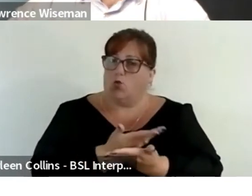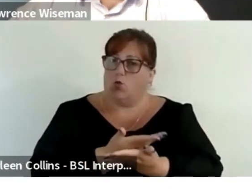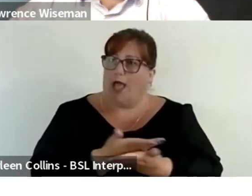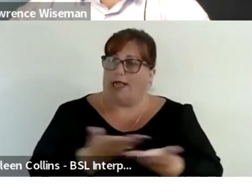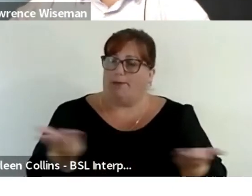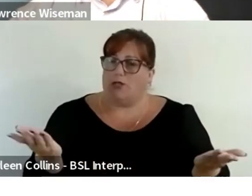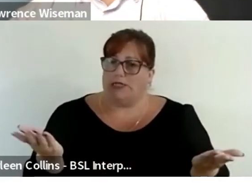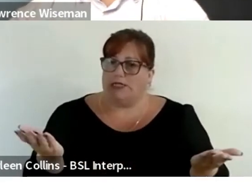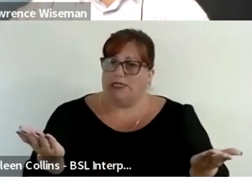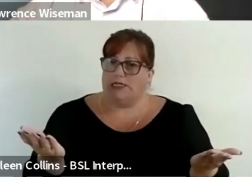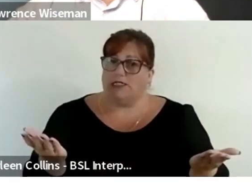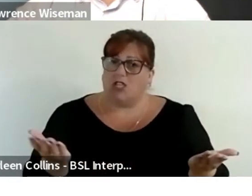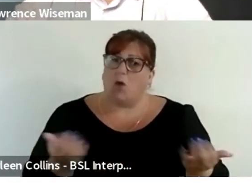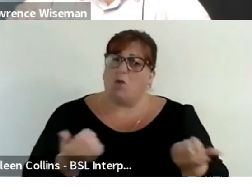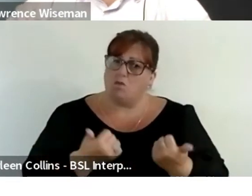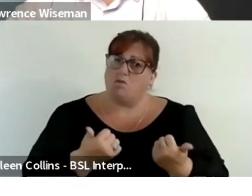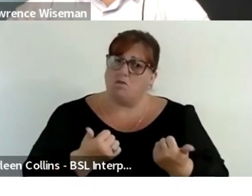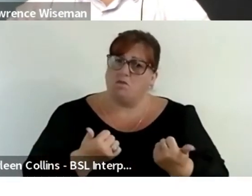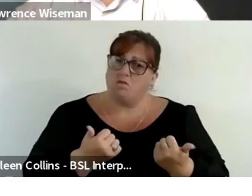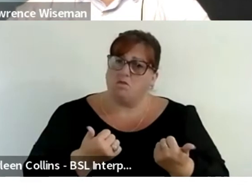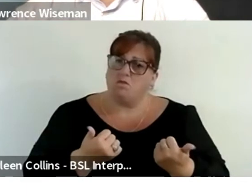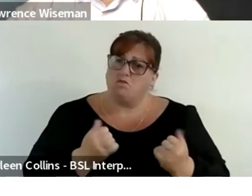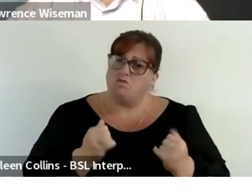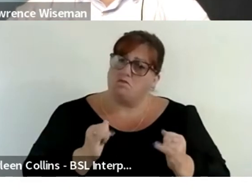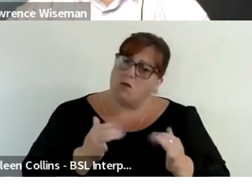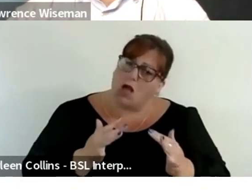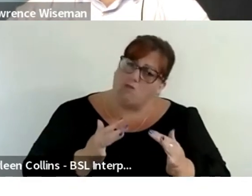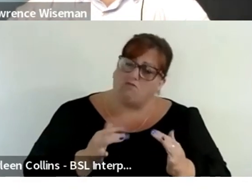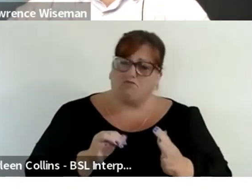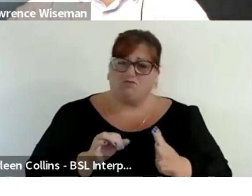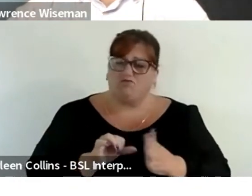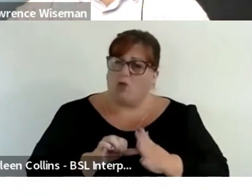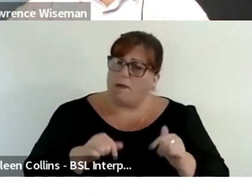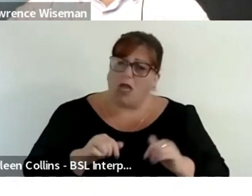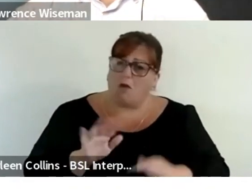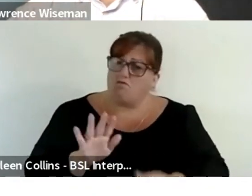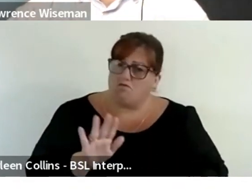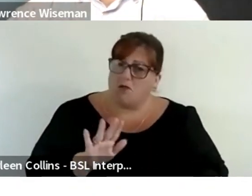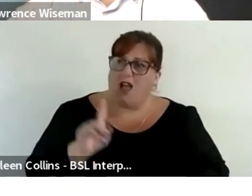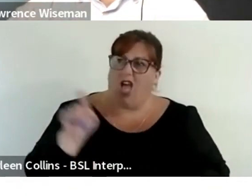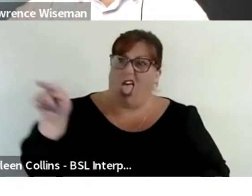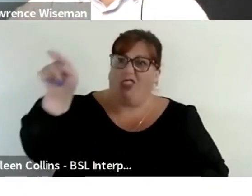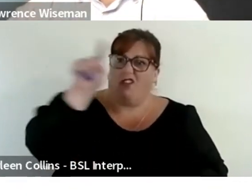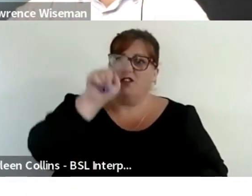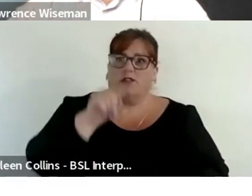It hasn't been as big a problem here. At other organisations it's made a real impact on my ability to feel